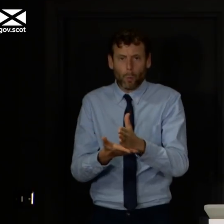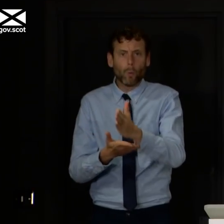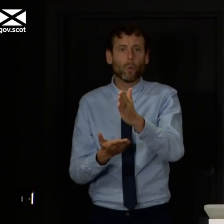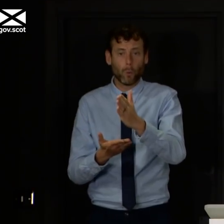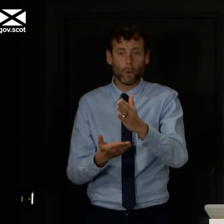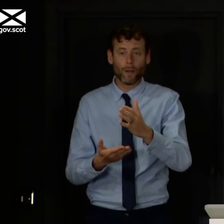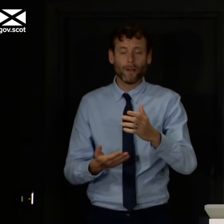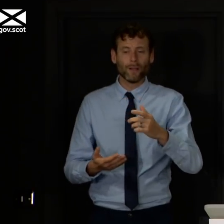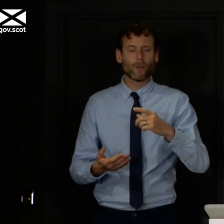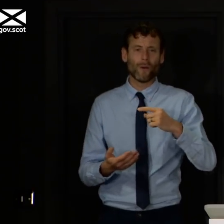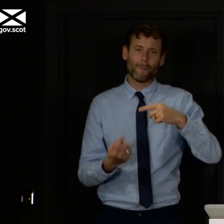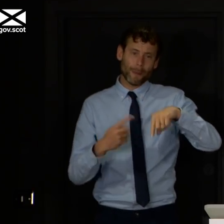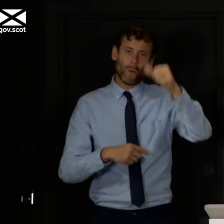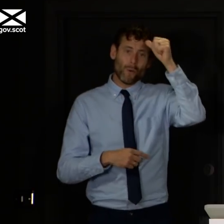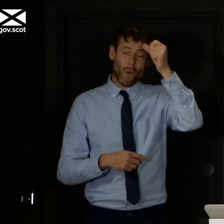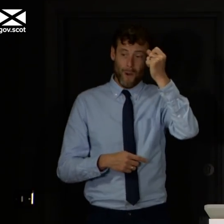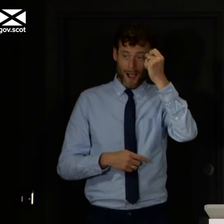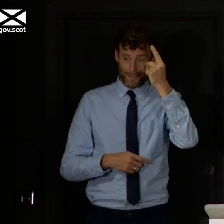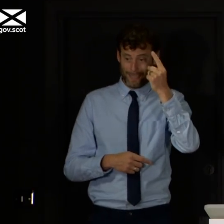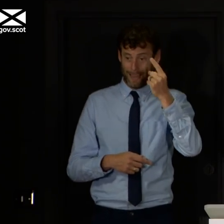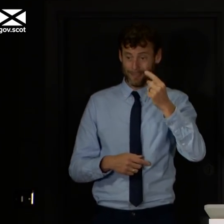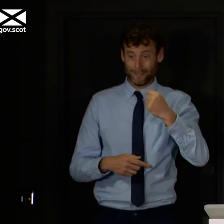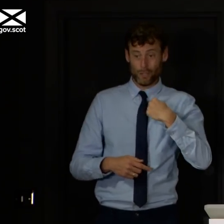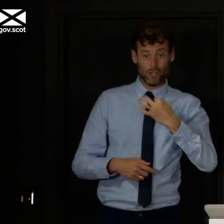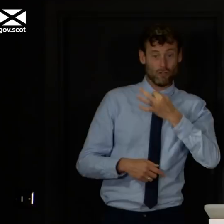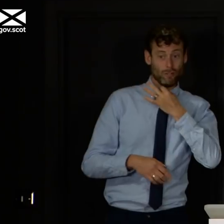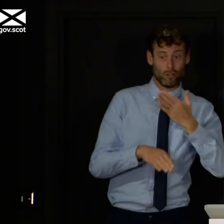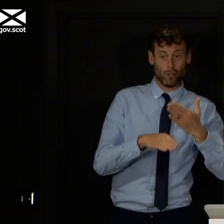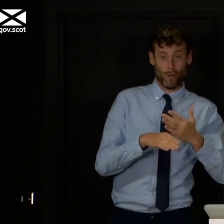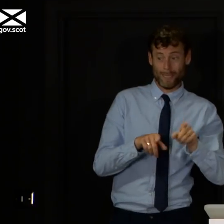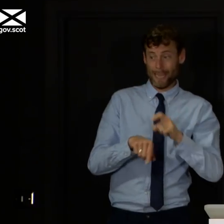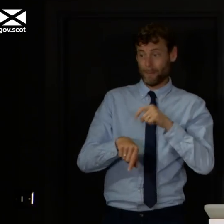the virus and what we need to do to protect the economy. But we can't see it as a trade-off